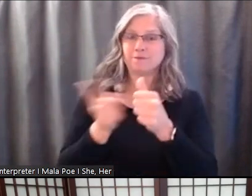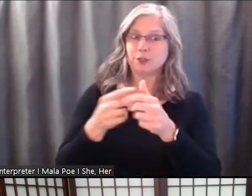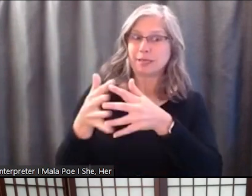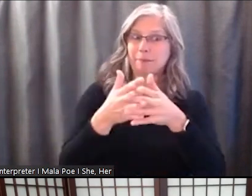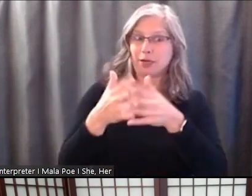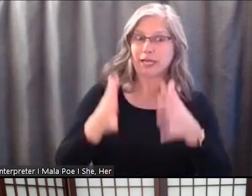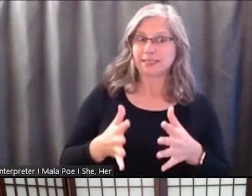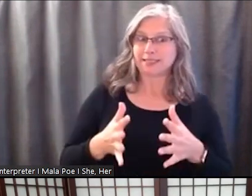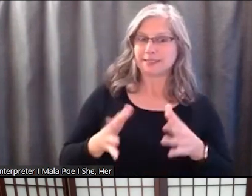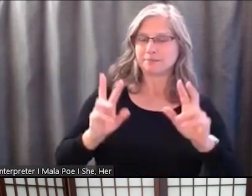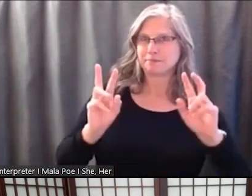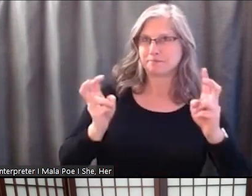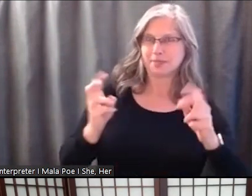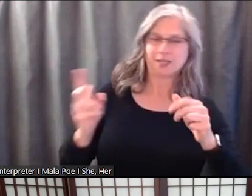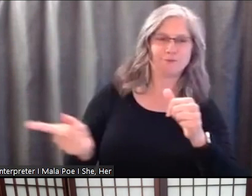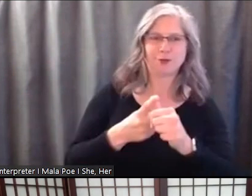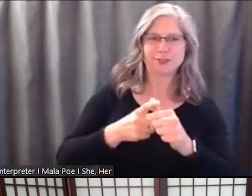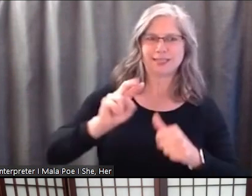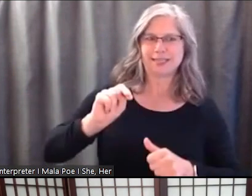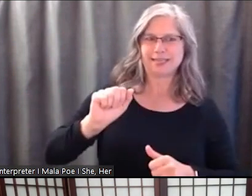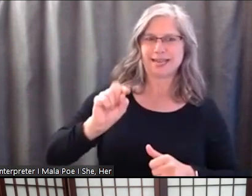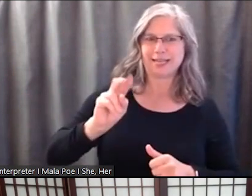First Nations, always end up being last.